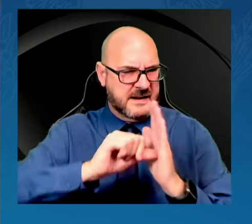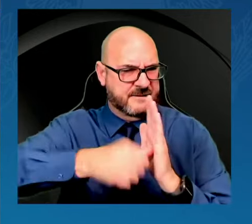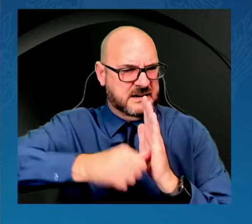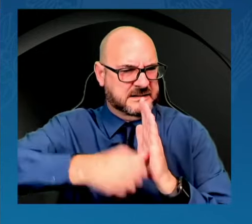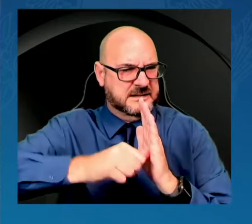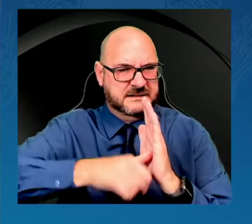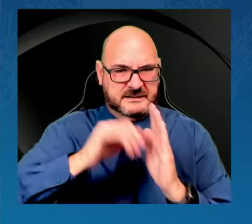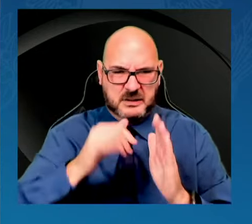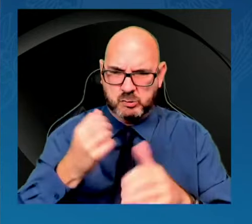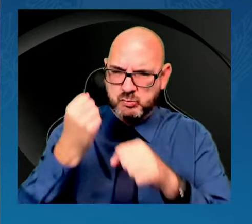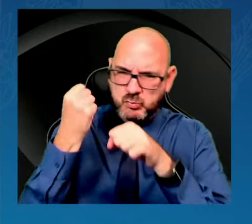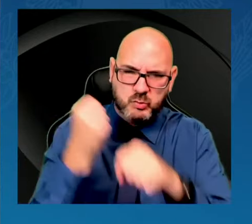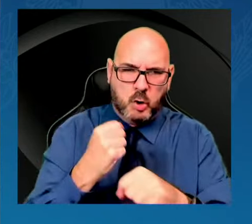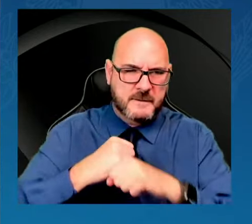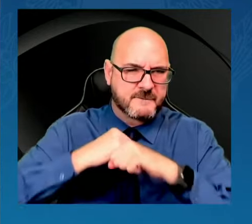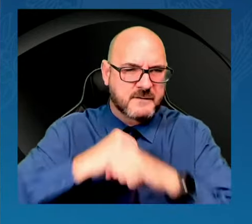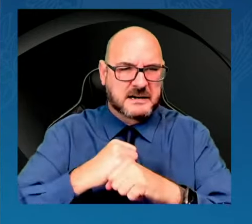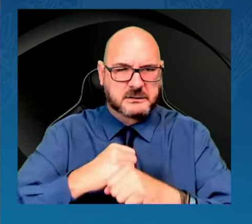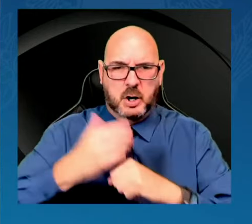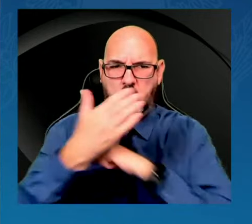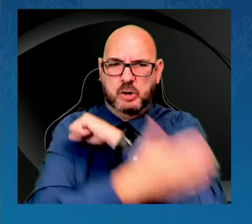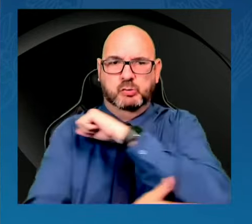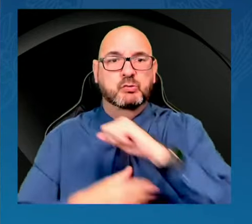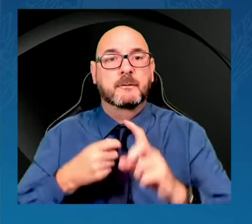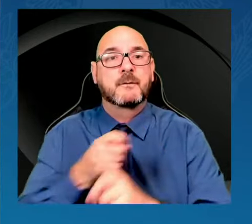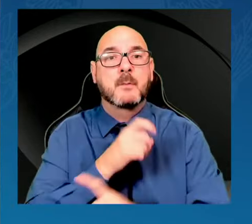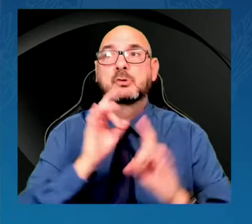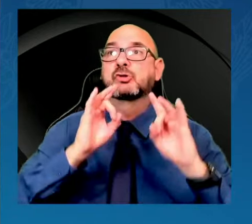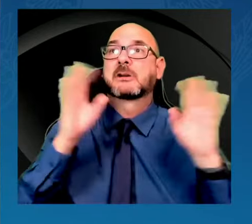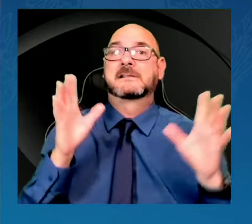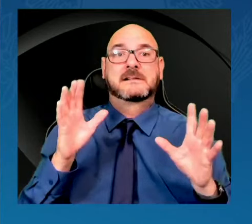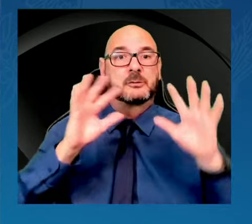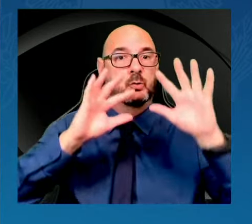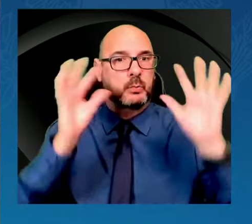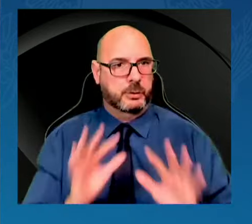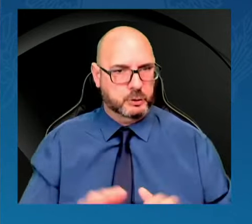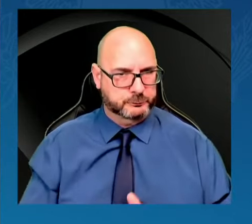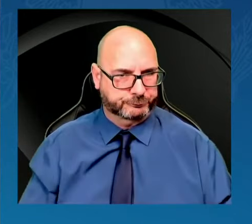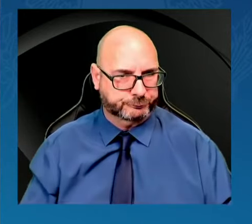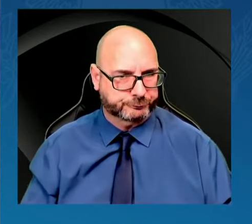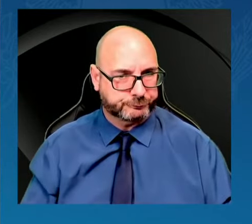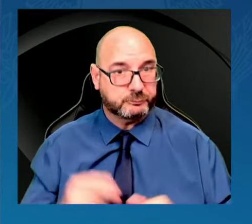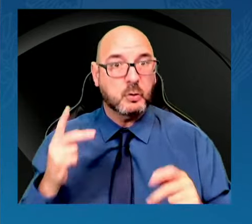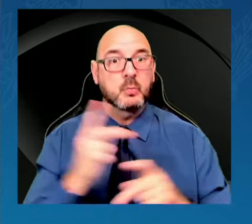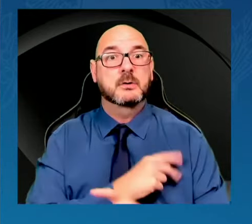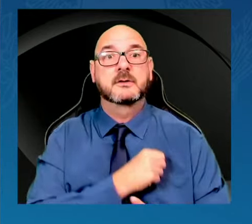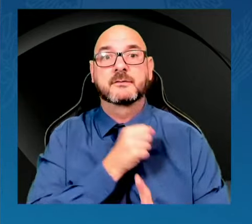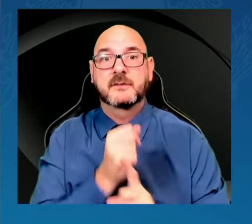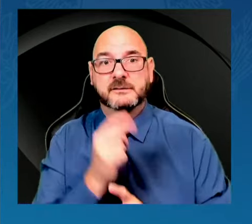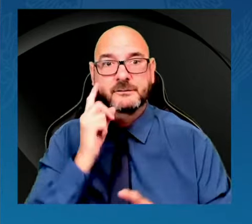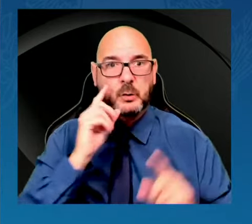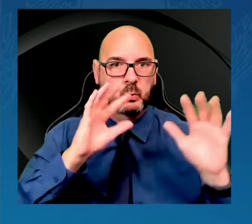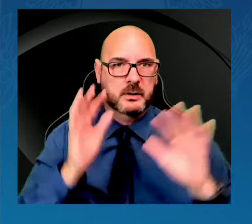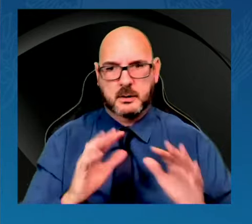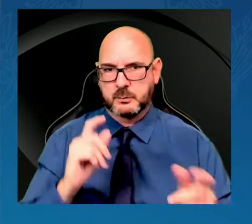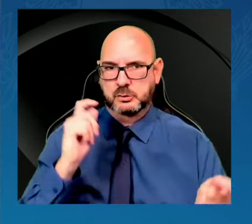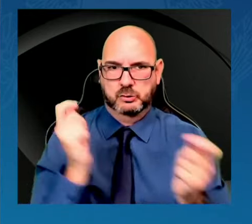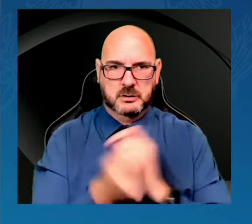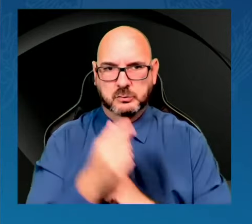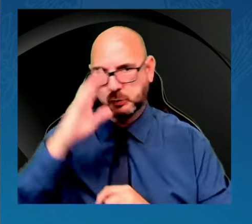mitigating against the worst effects of climate change -- which we know far too well here in Colorado -- and expand access to clean drinking water